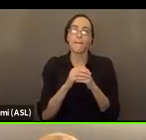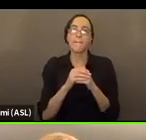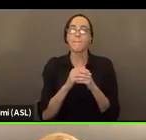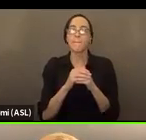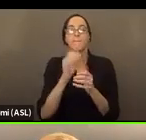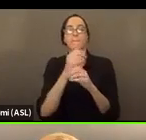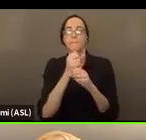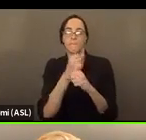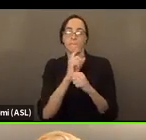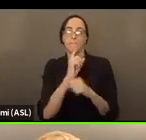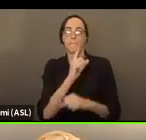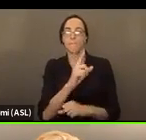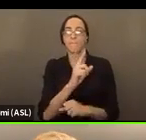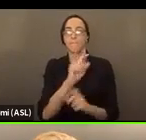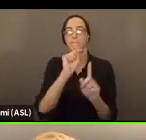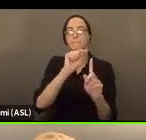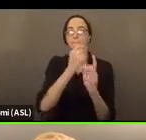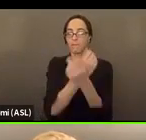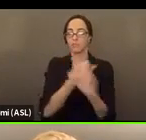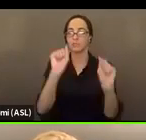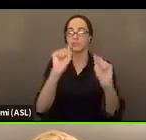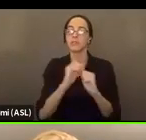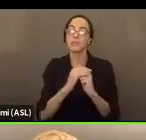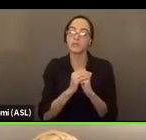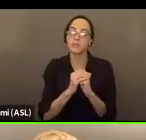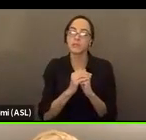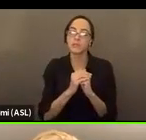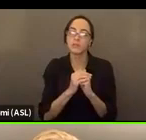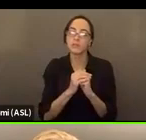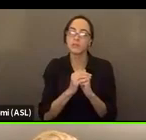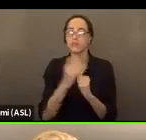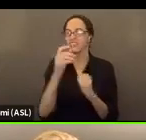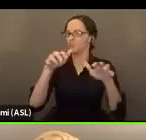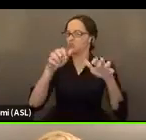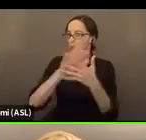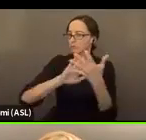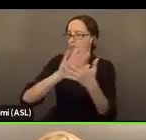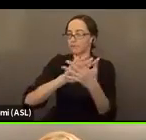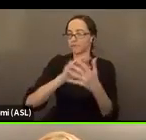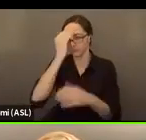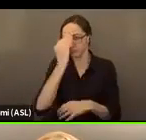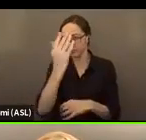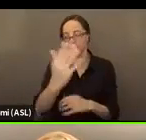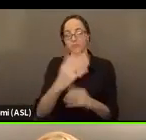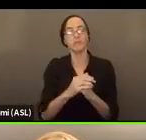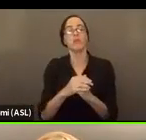strategies to ensure that this stressful situation doesn't happen for other families